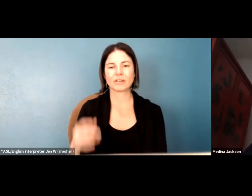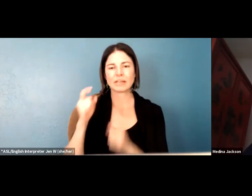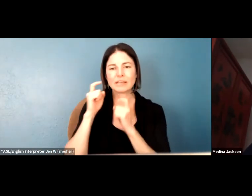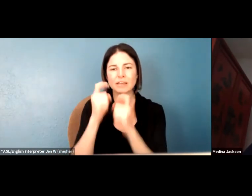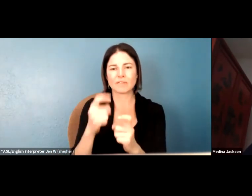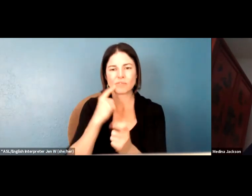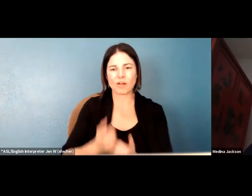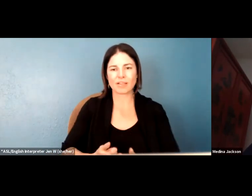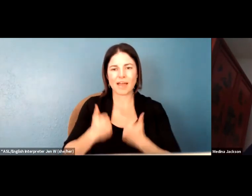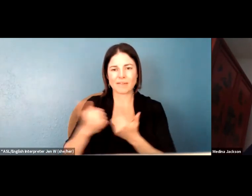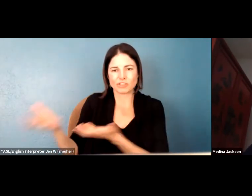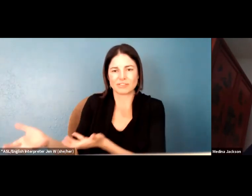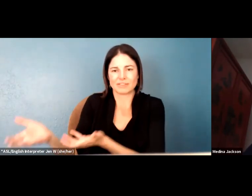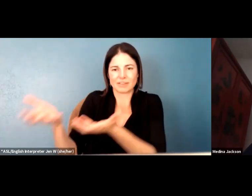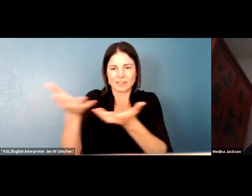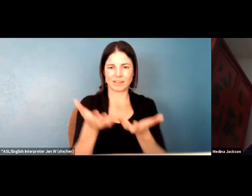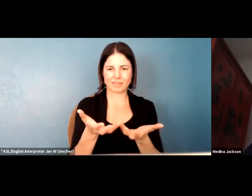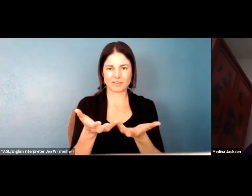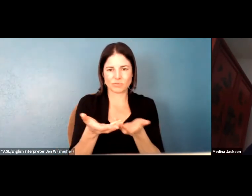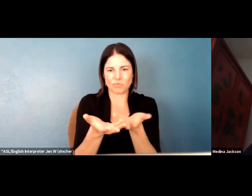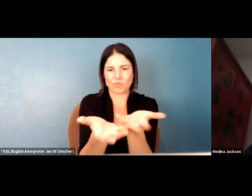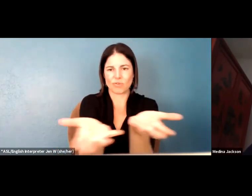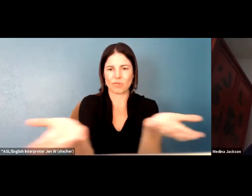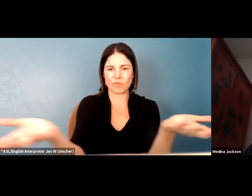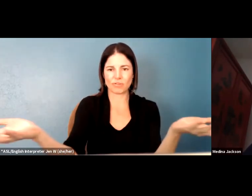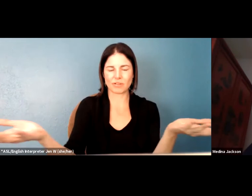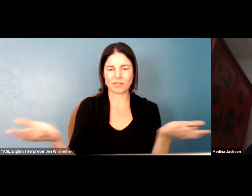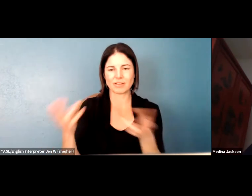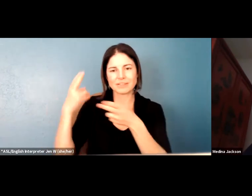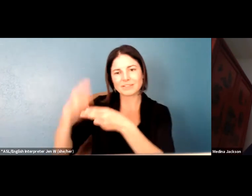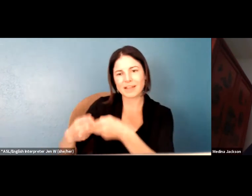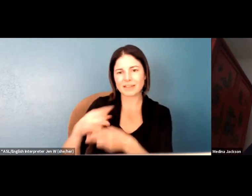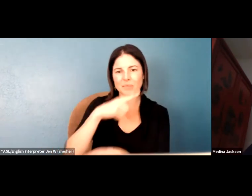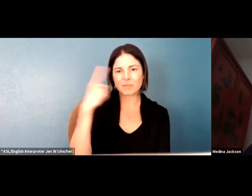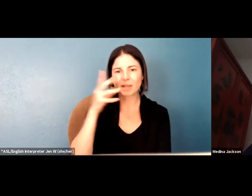She has given us all site the black woman Kristin a Smith,